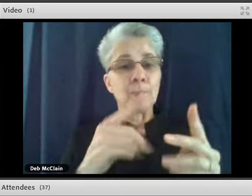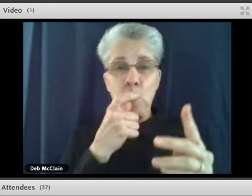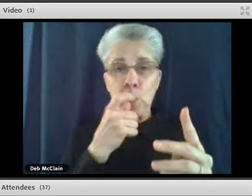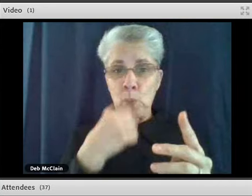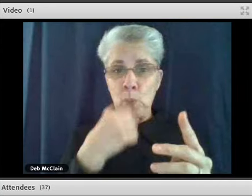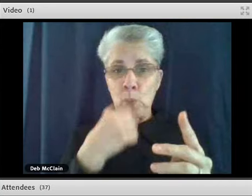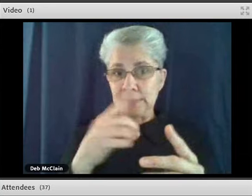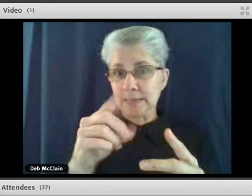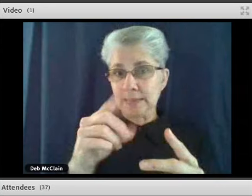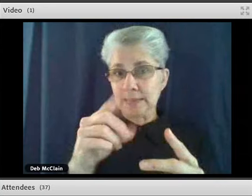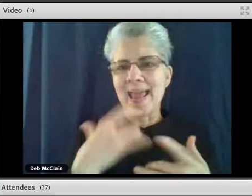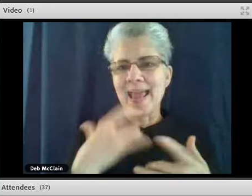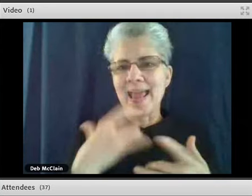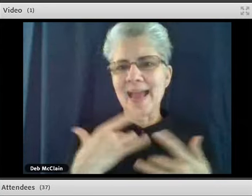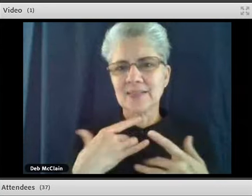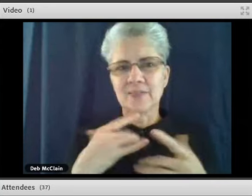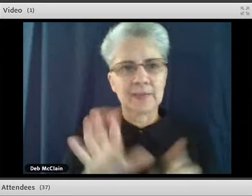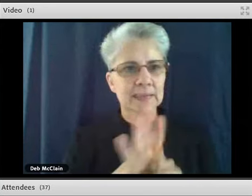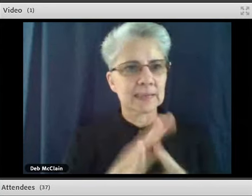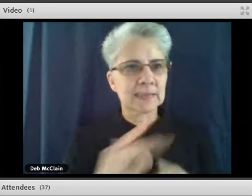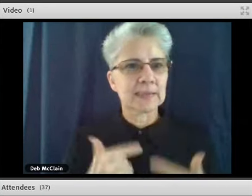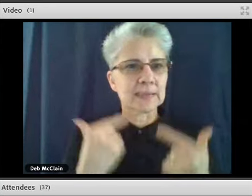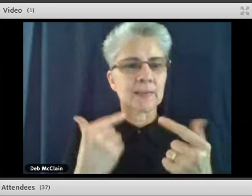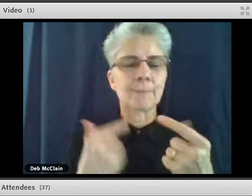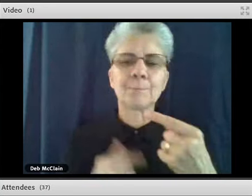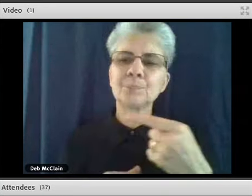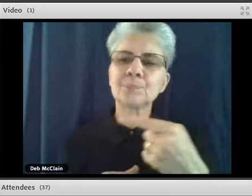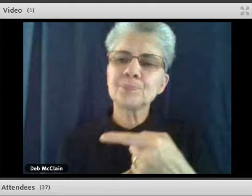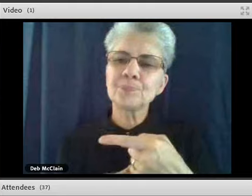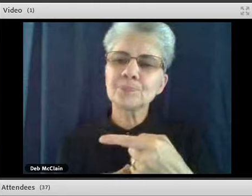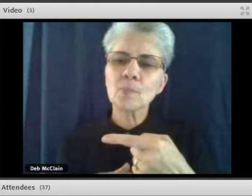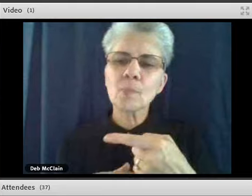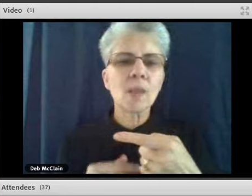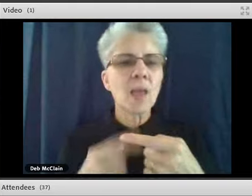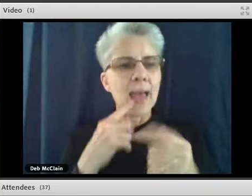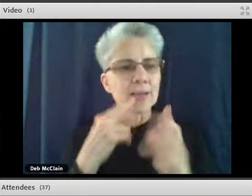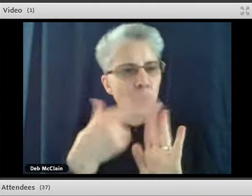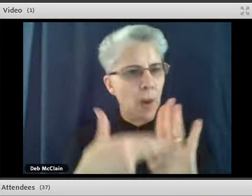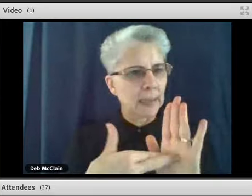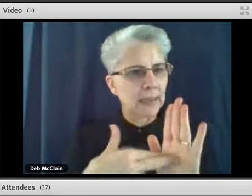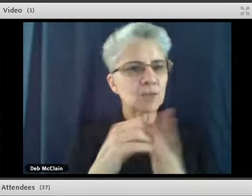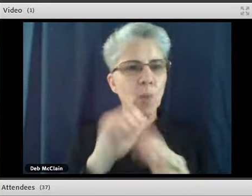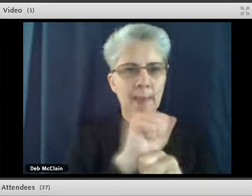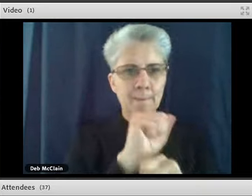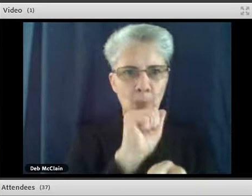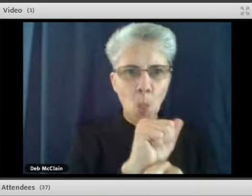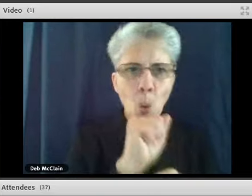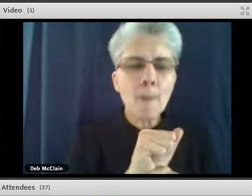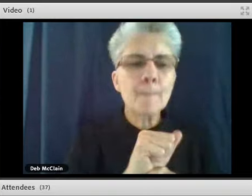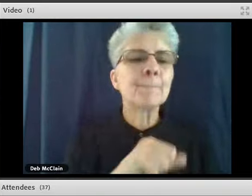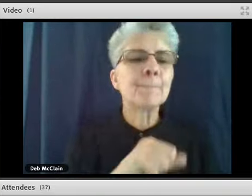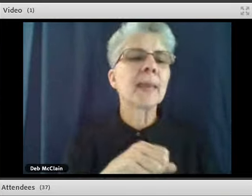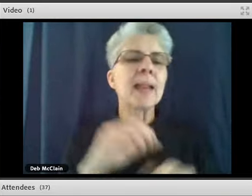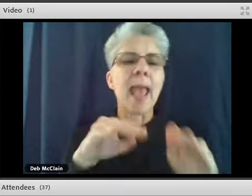against people with disabilities in everyday activities. It's got some regulations with employment,